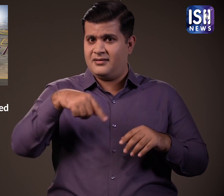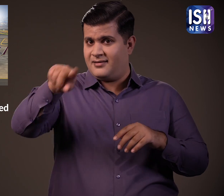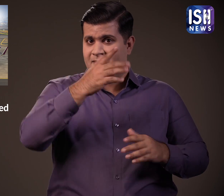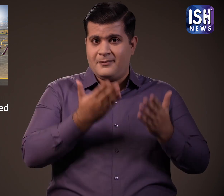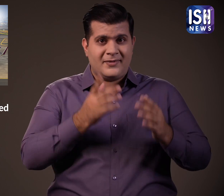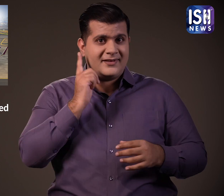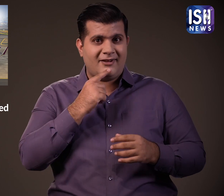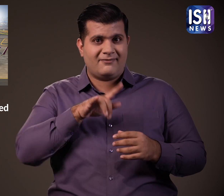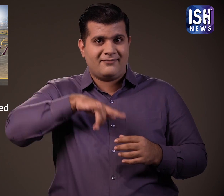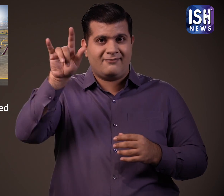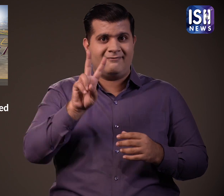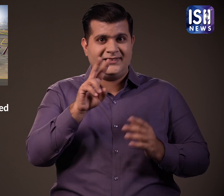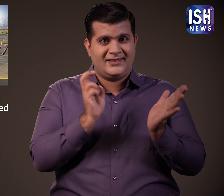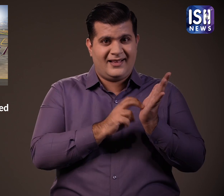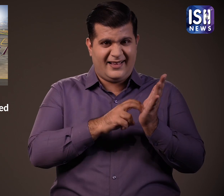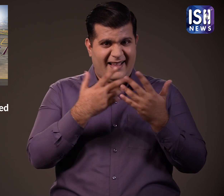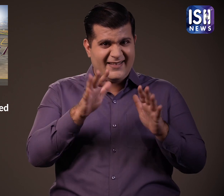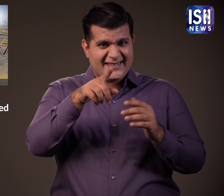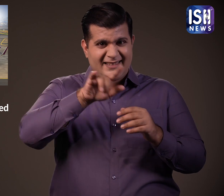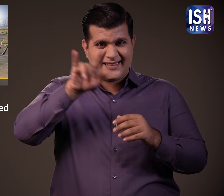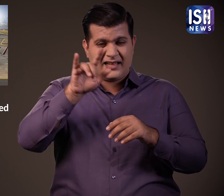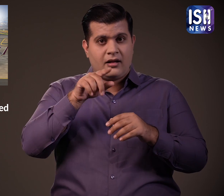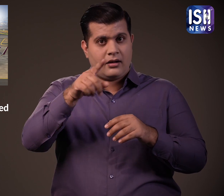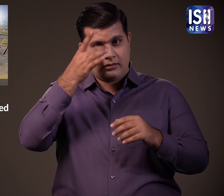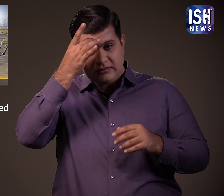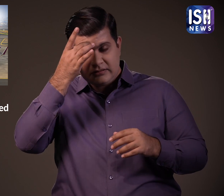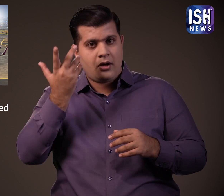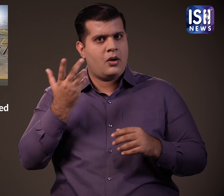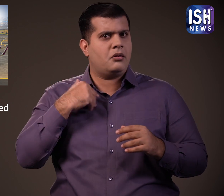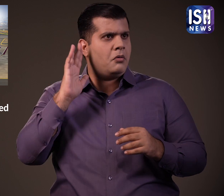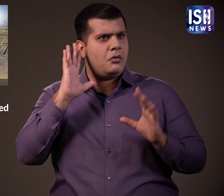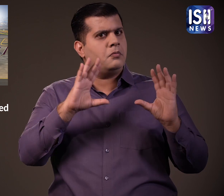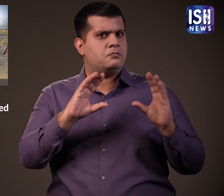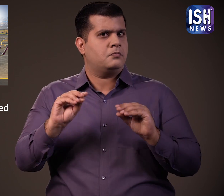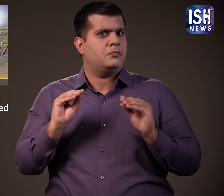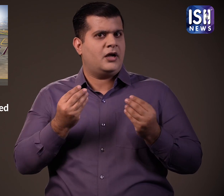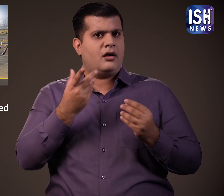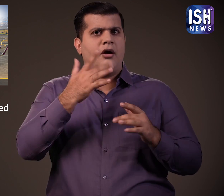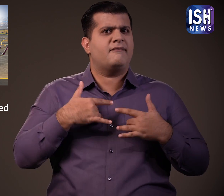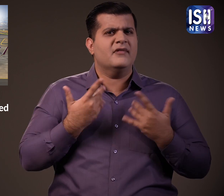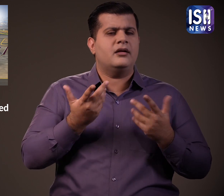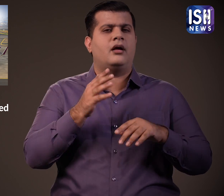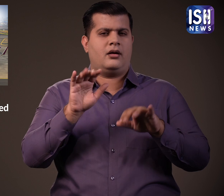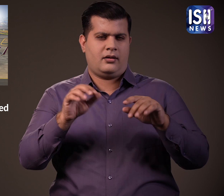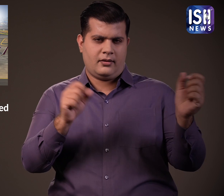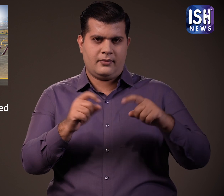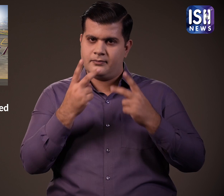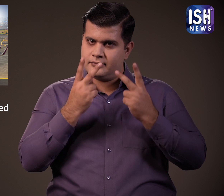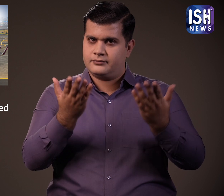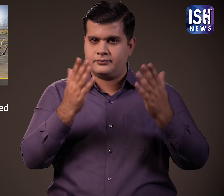Maybe Deaf individuals booked Vistara air tickets. How was your experience? Let us know in the comments.